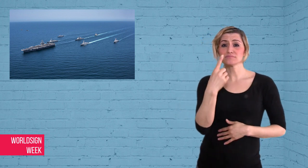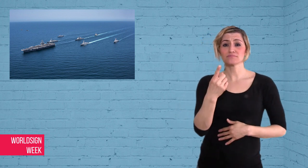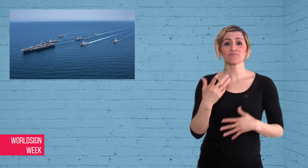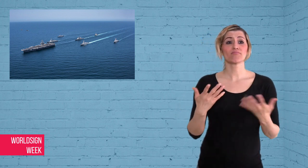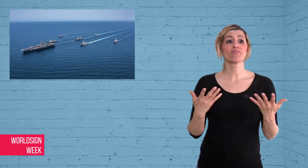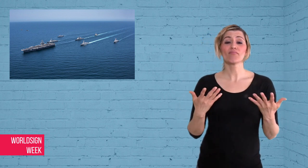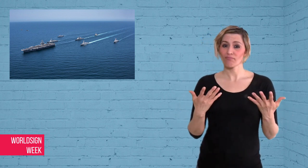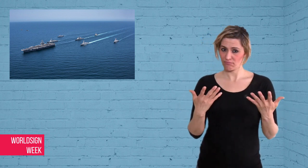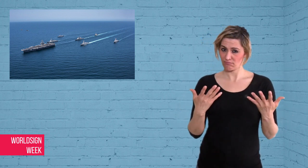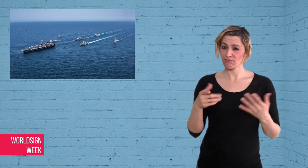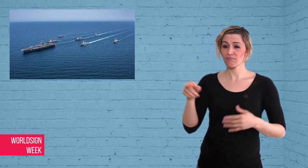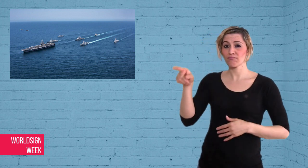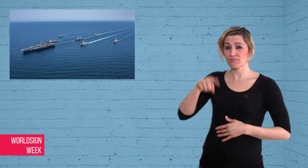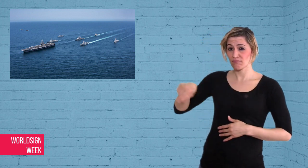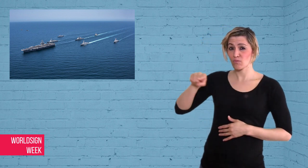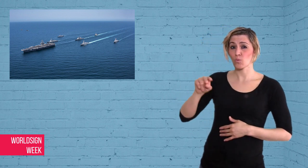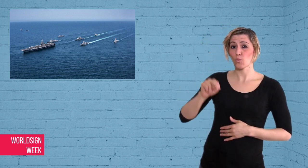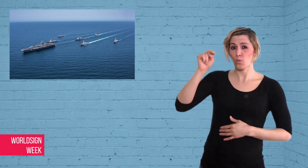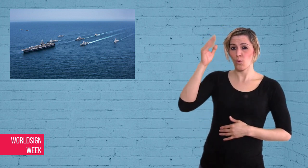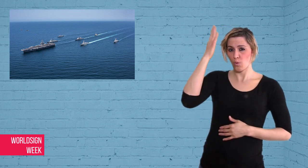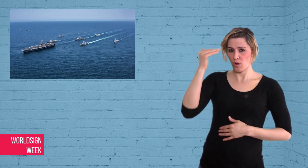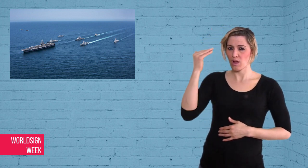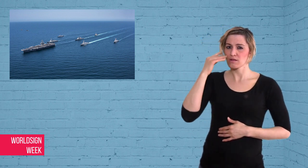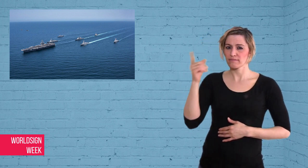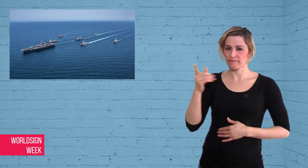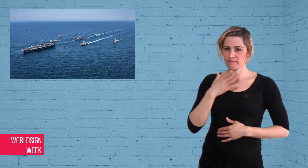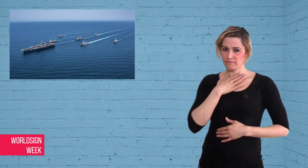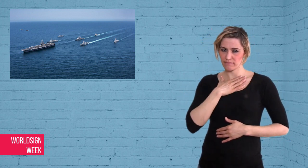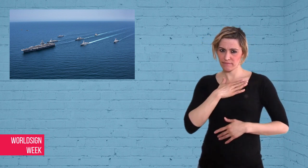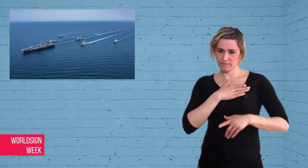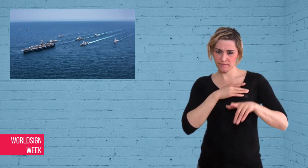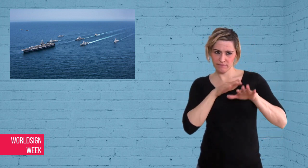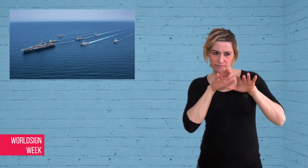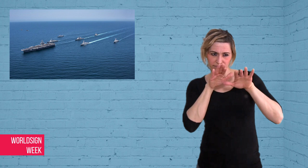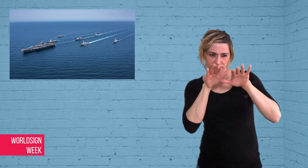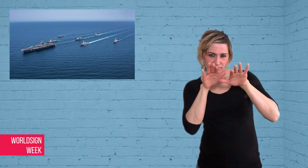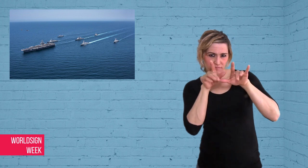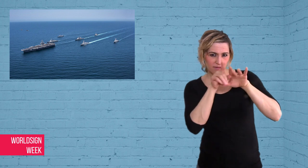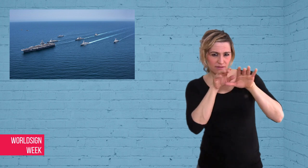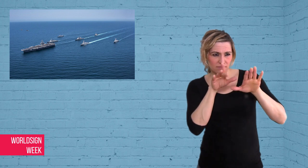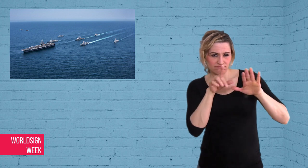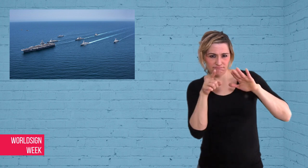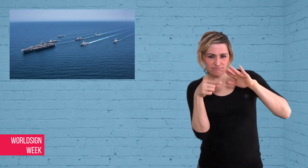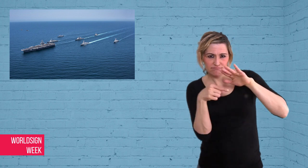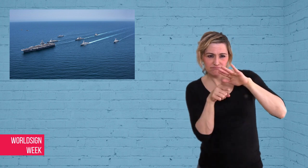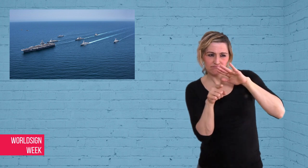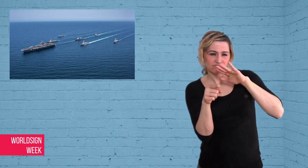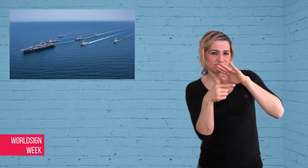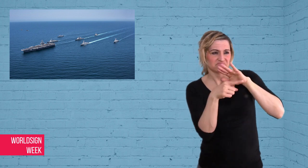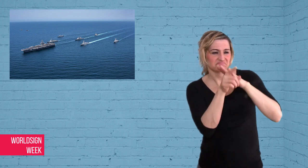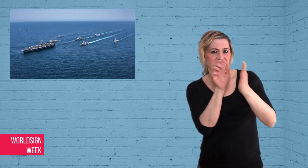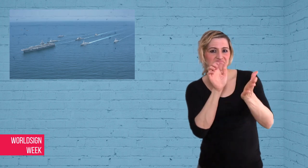“ferret out and mercilessly destroy” the